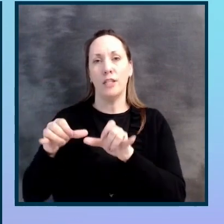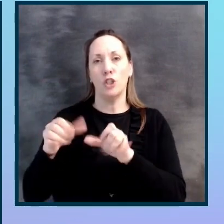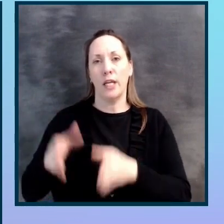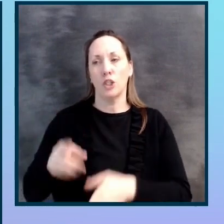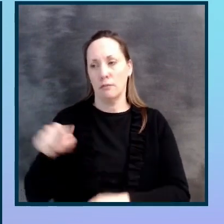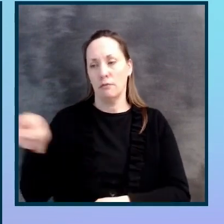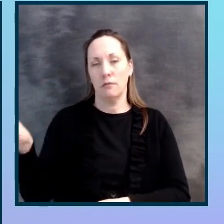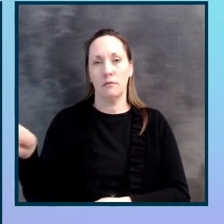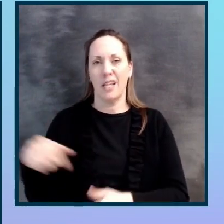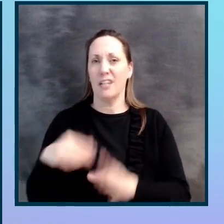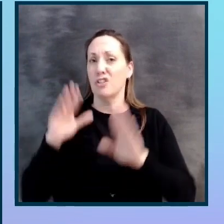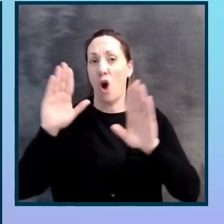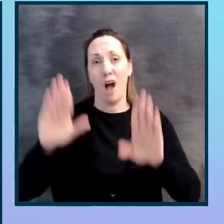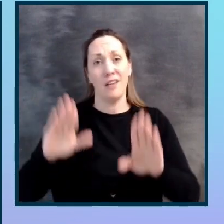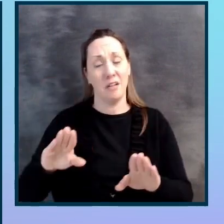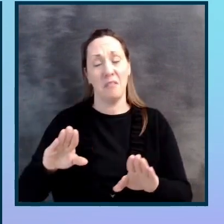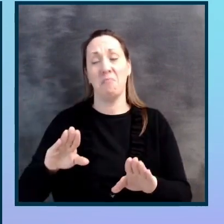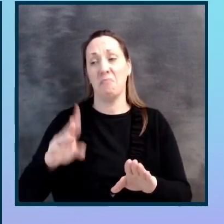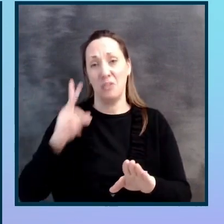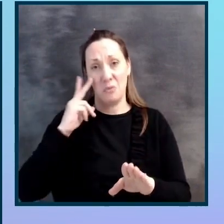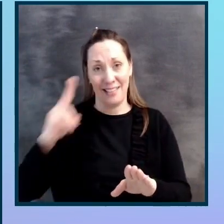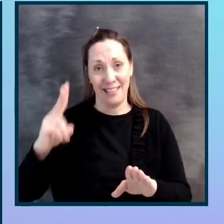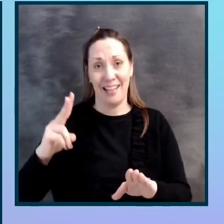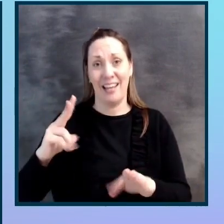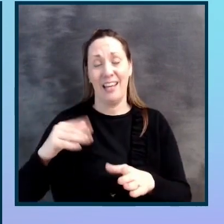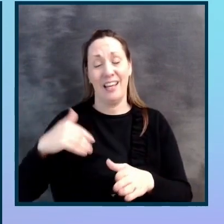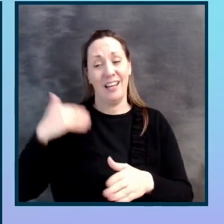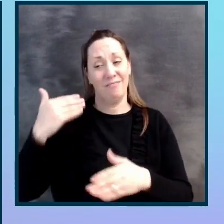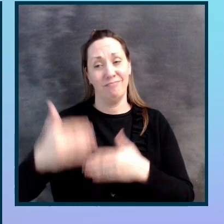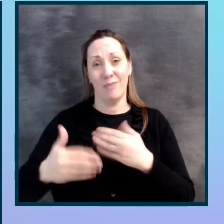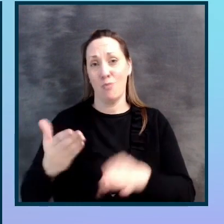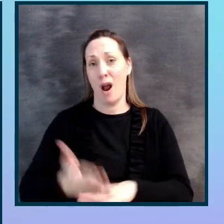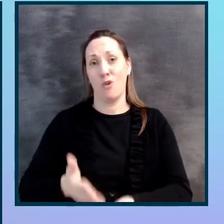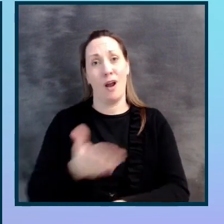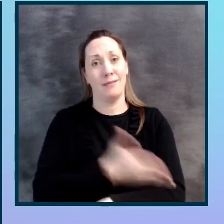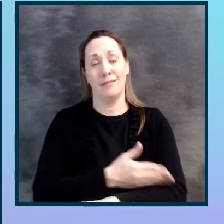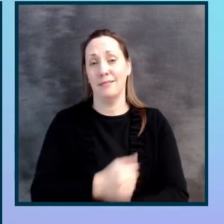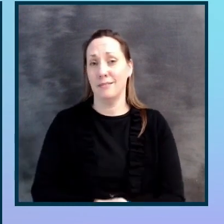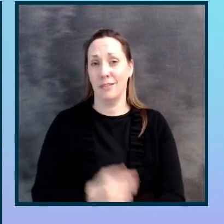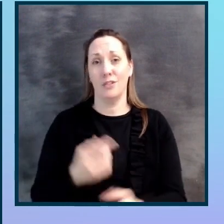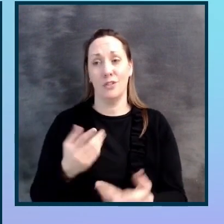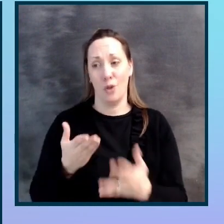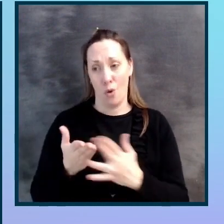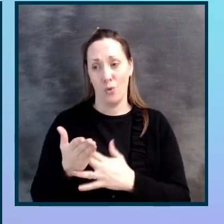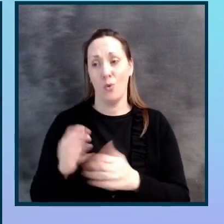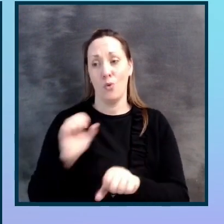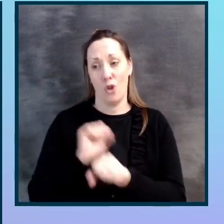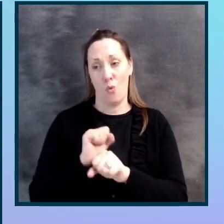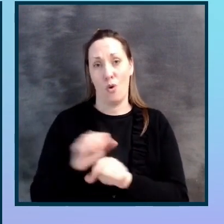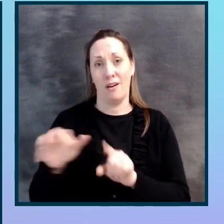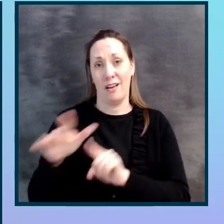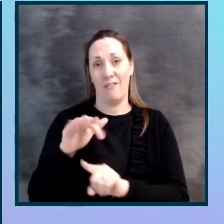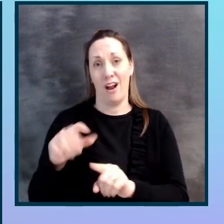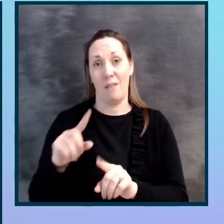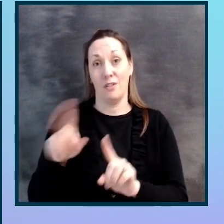and it's just awesome to see it just go through the whole work environment that way and is what I've seen it here.